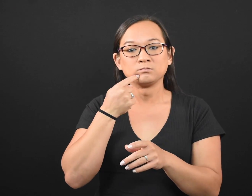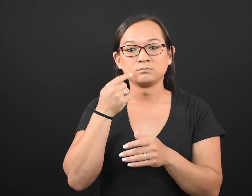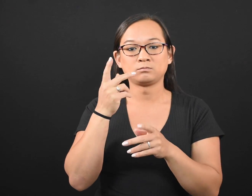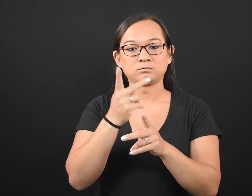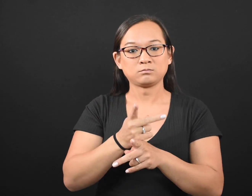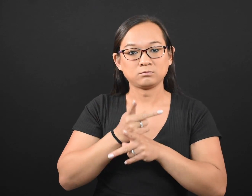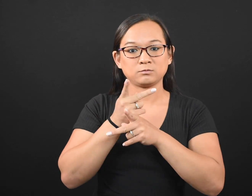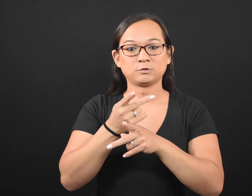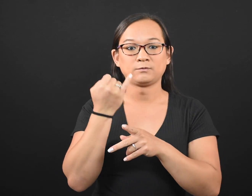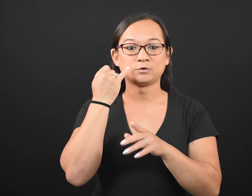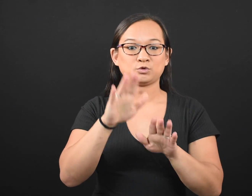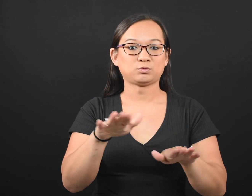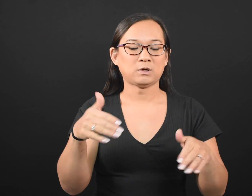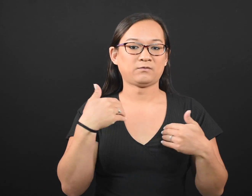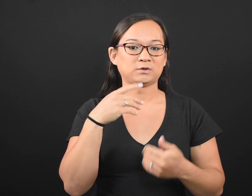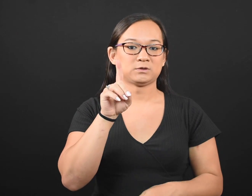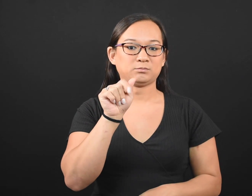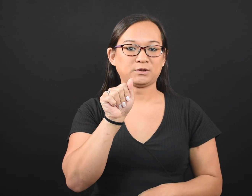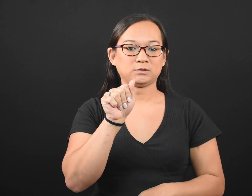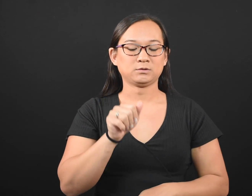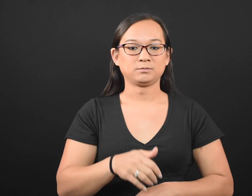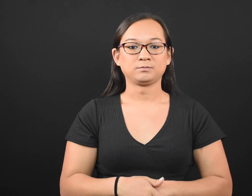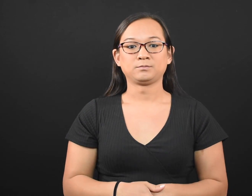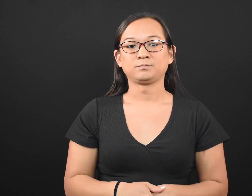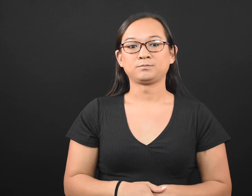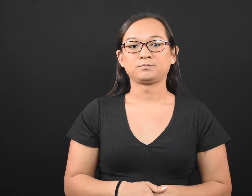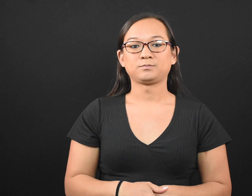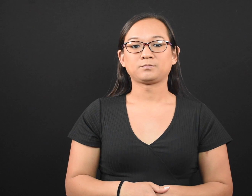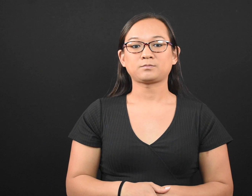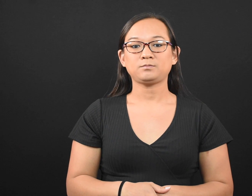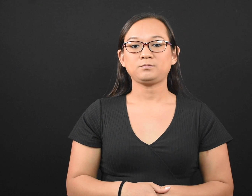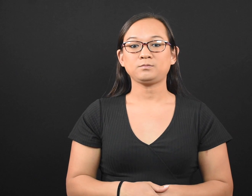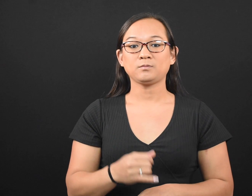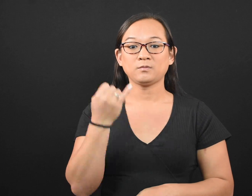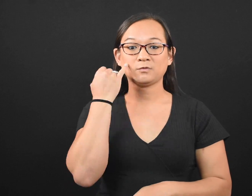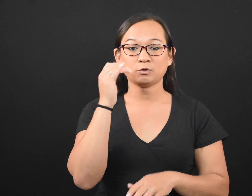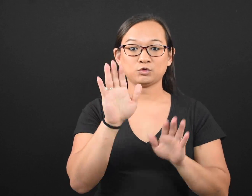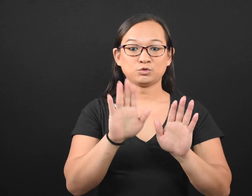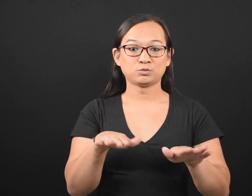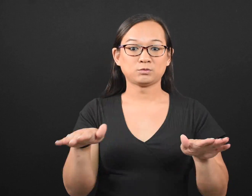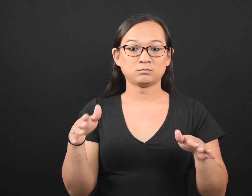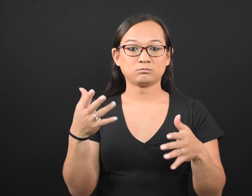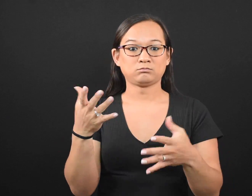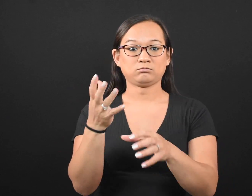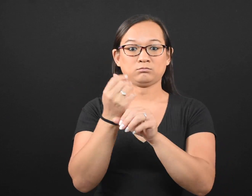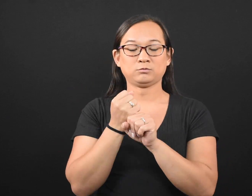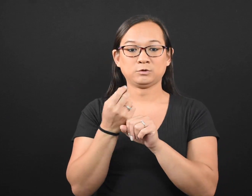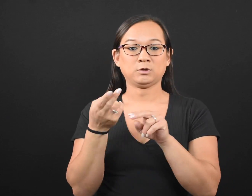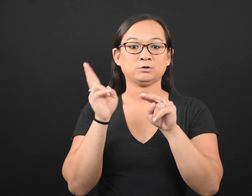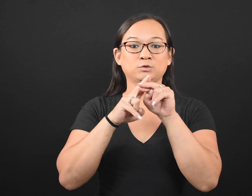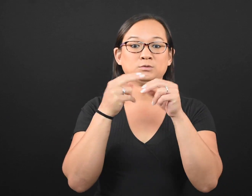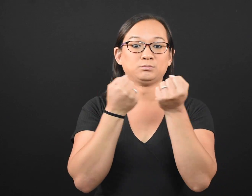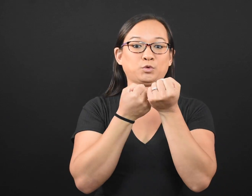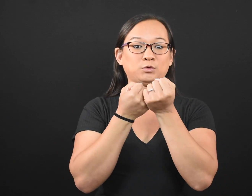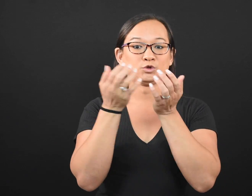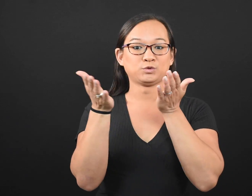extra precautions if your child has a disability. ● If your child receives any support care services